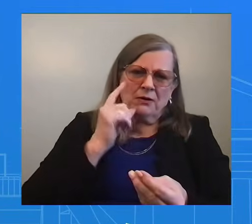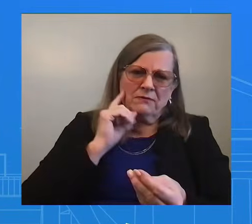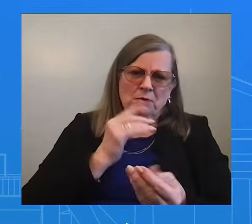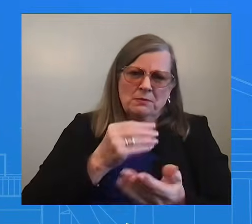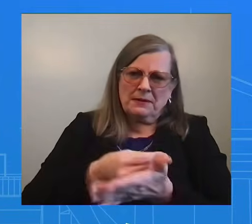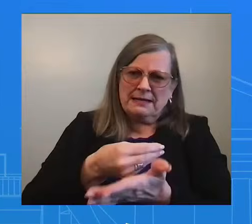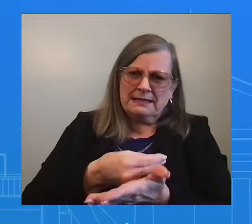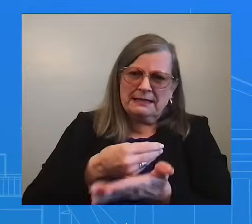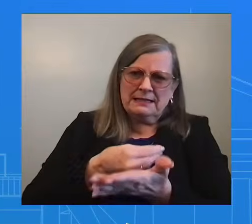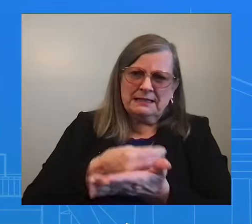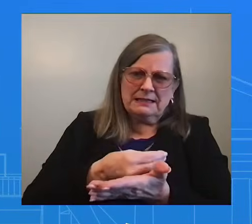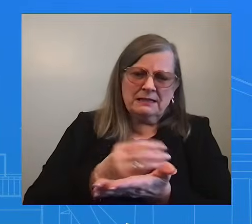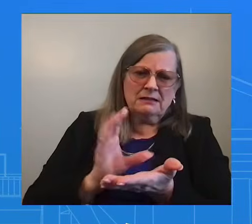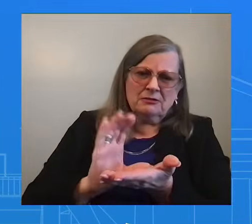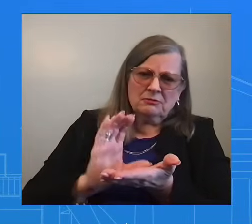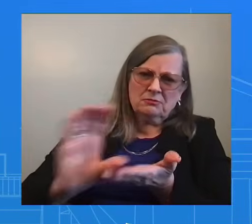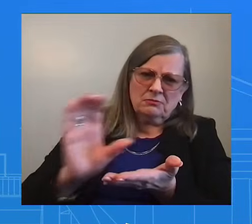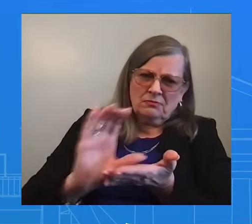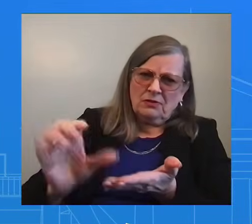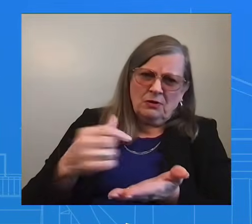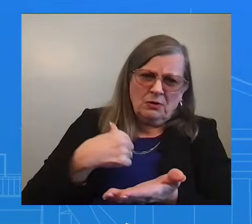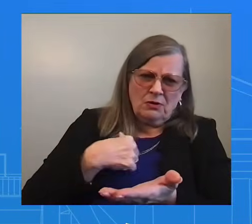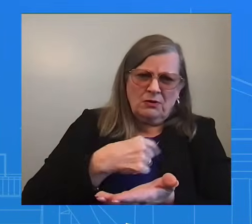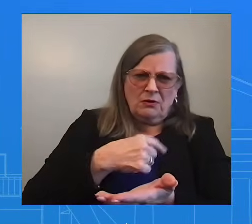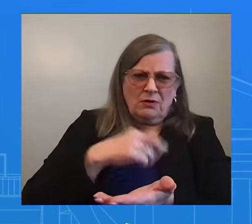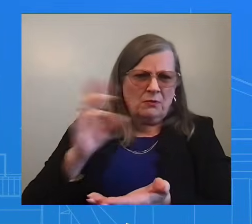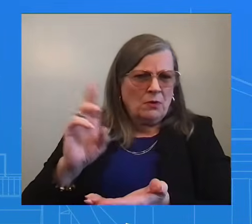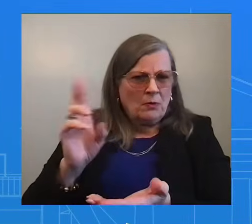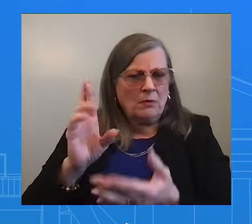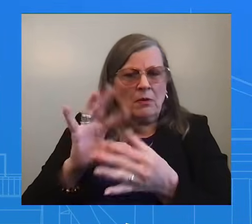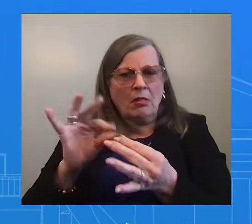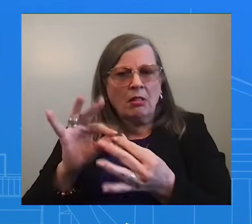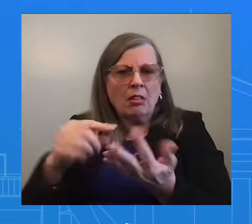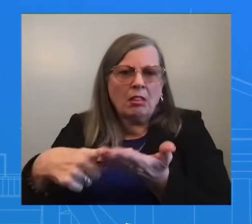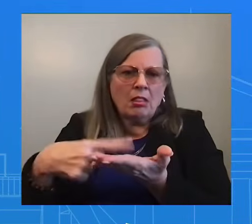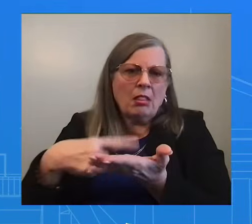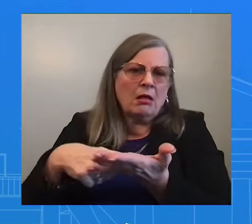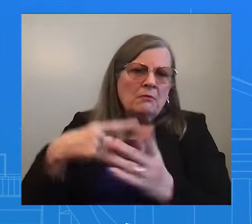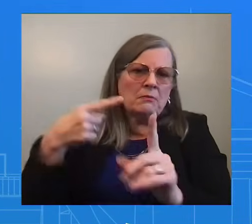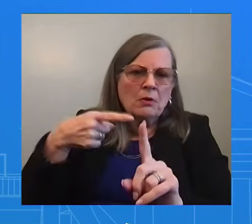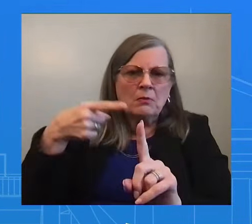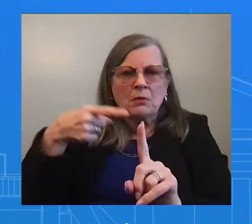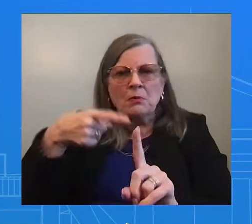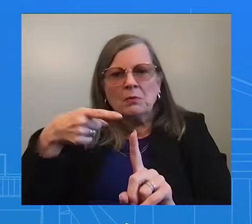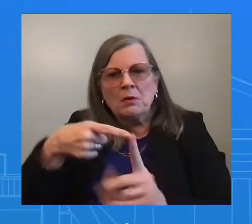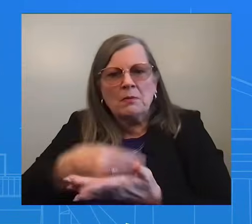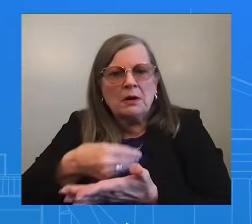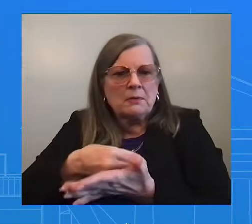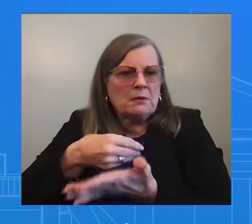that it's not just about funding. They want these policy changes. I understand you don't want to negotiate from the podium,